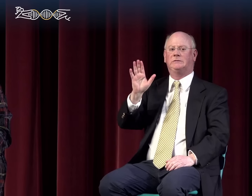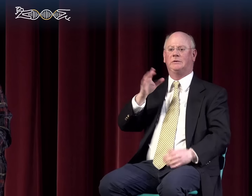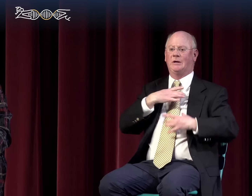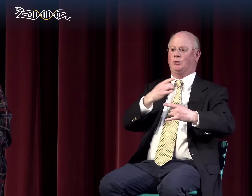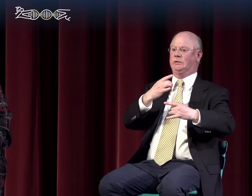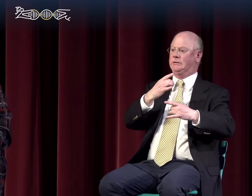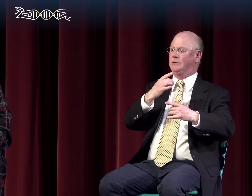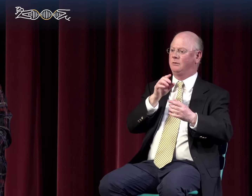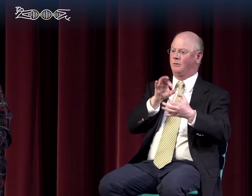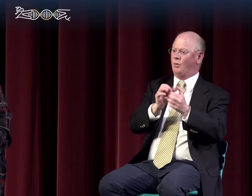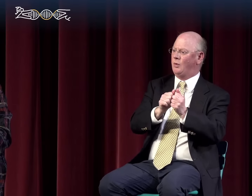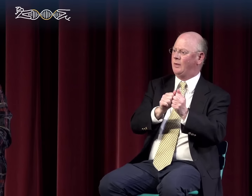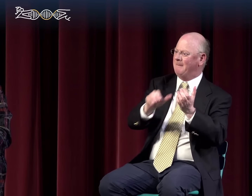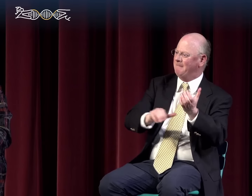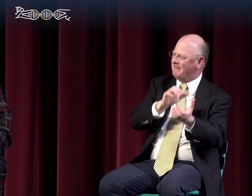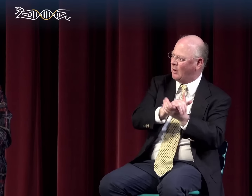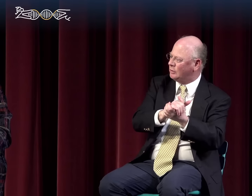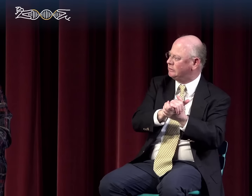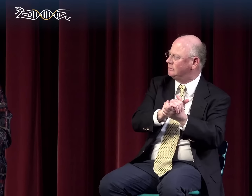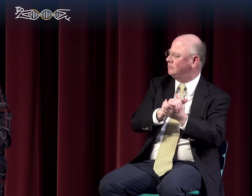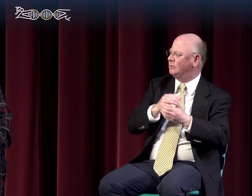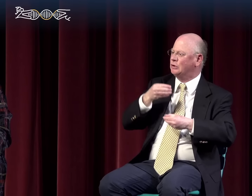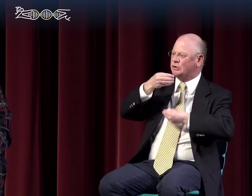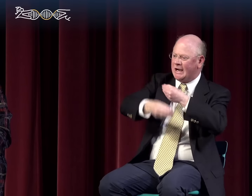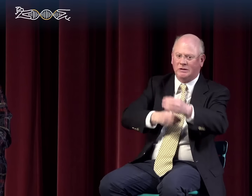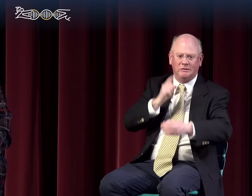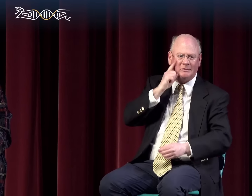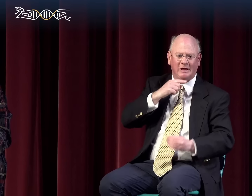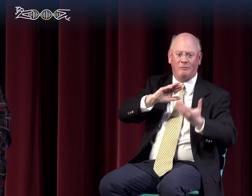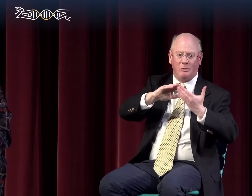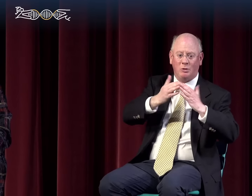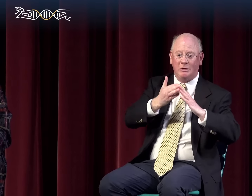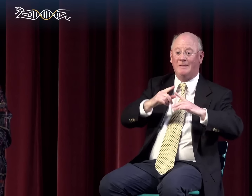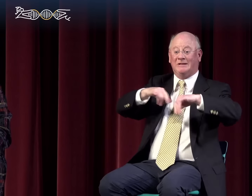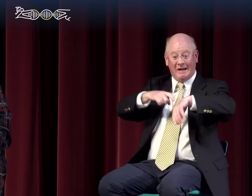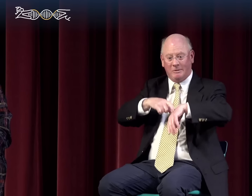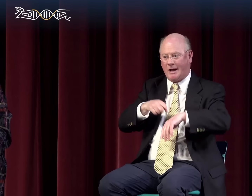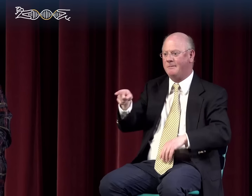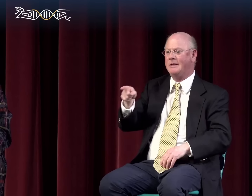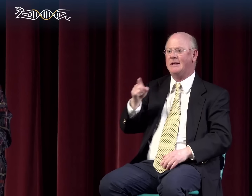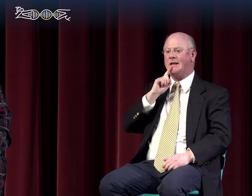He was very interested in marriage and genetics and at the time was